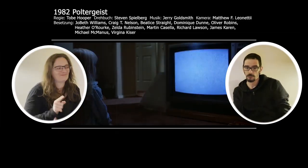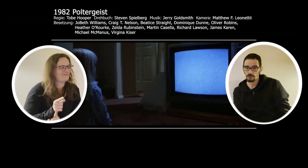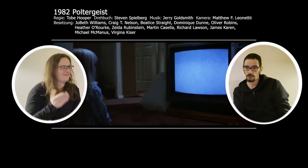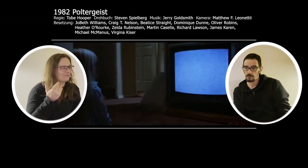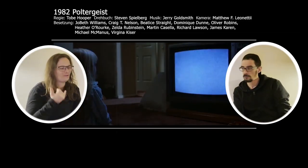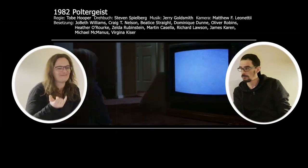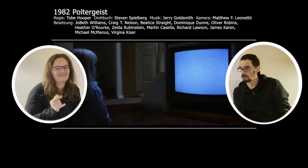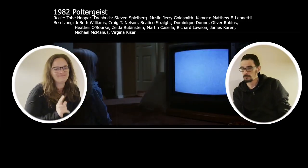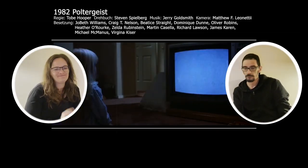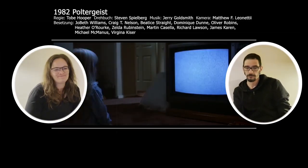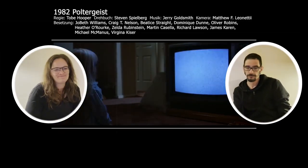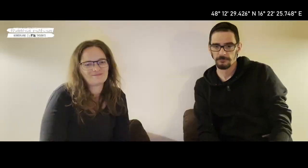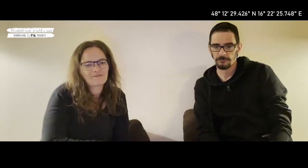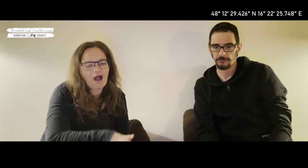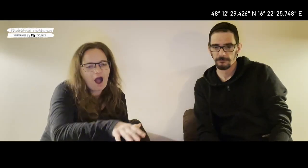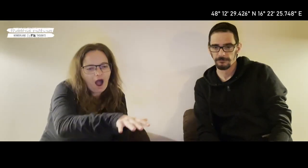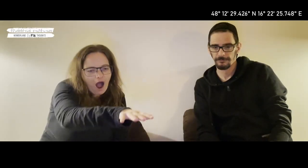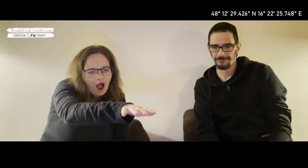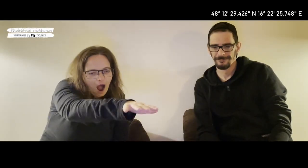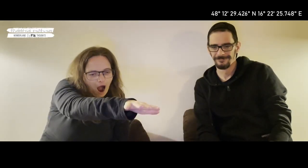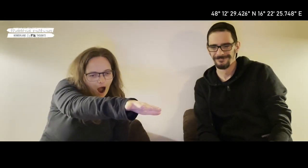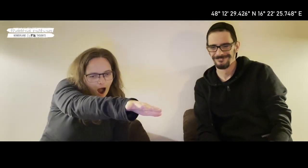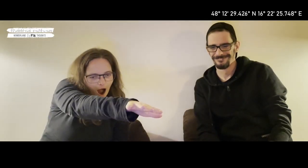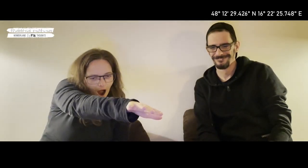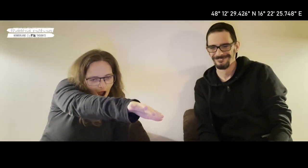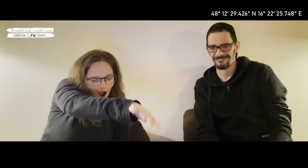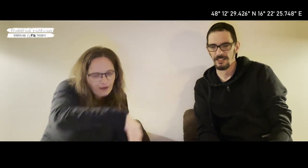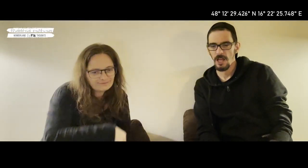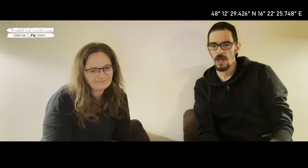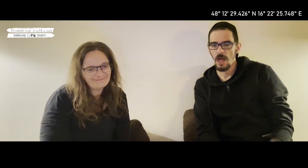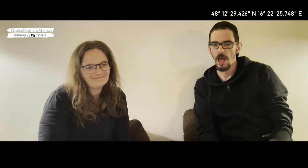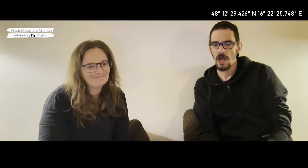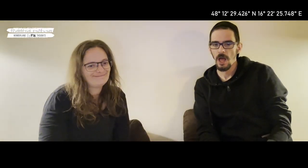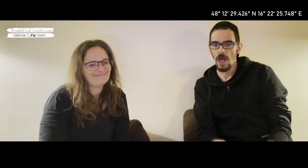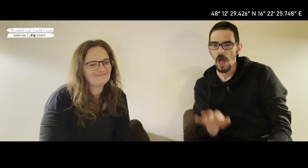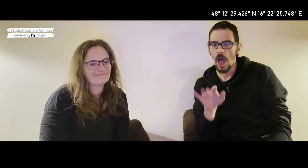Yes, just like she did at the beginning. A ghostly hand materializes and grabs hold.